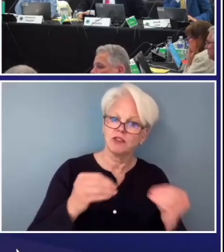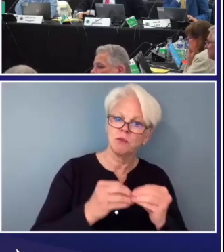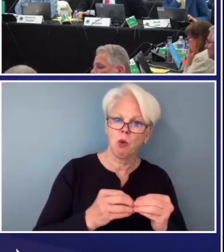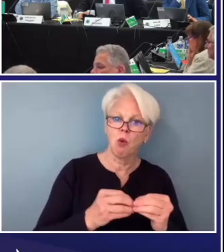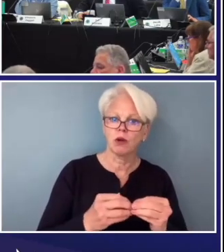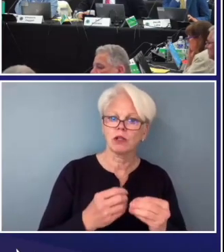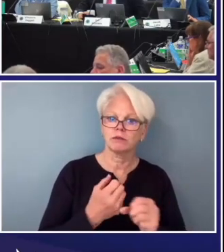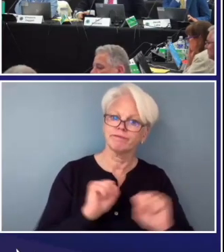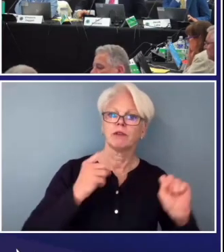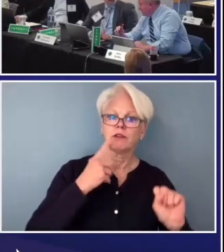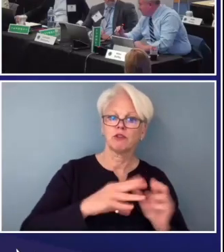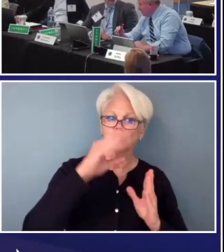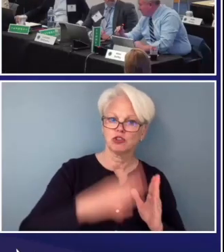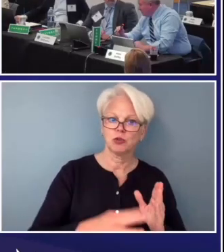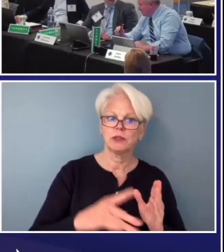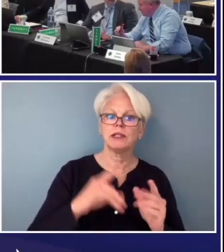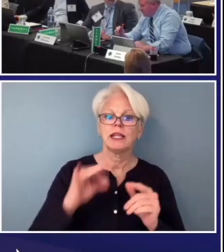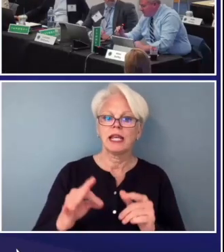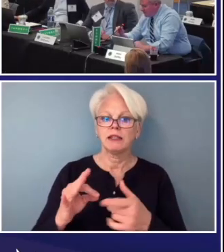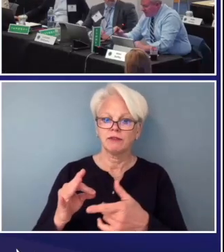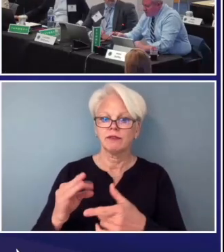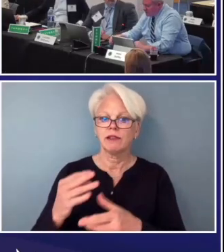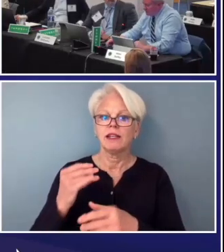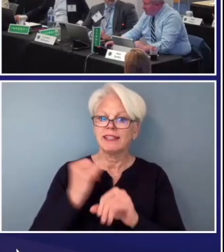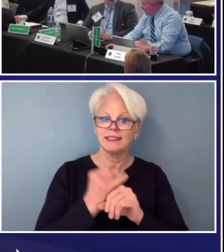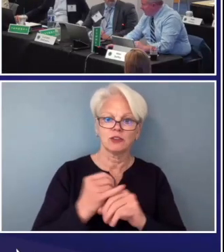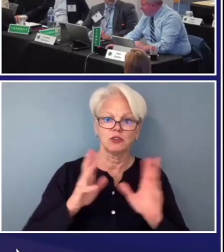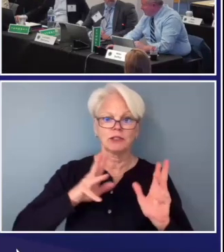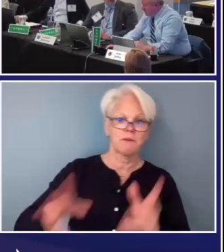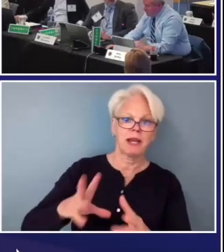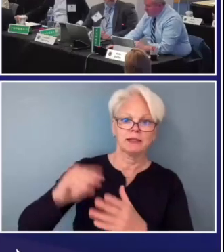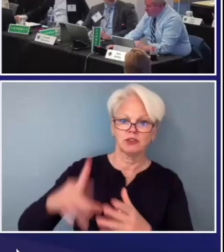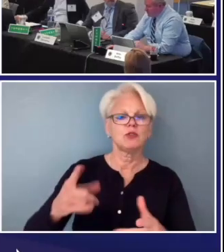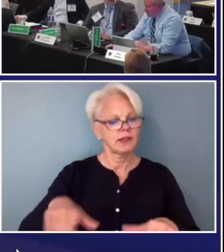institution essentially abandons the students that they'll be protected. So I think this is really, really, really important.